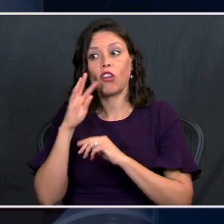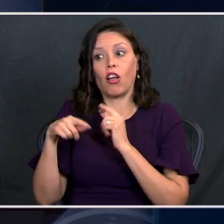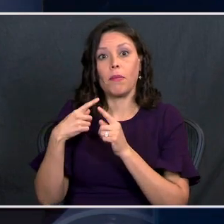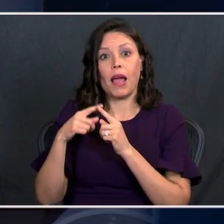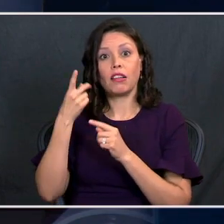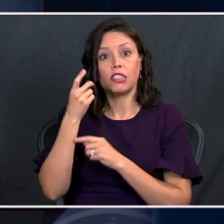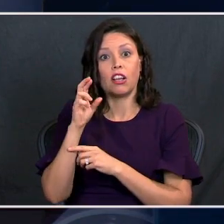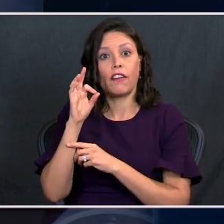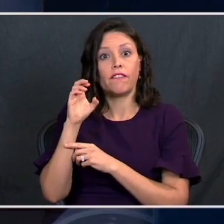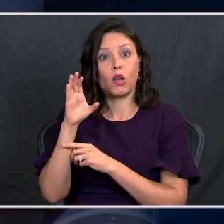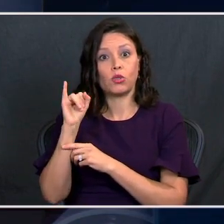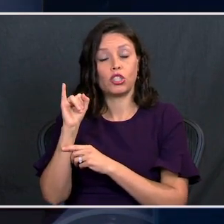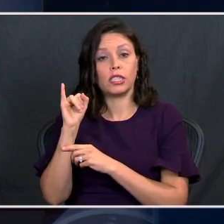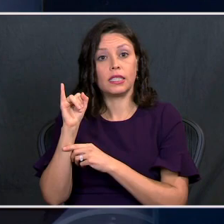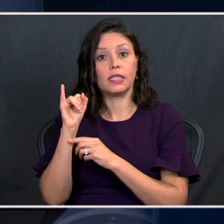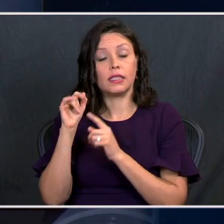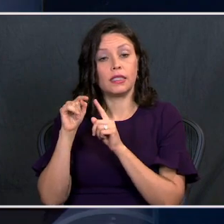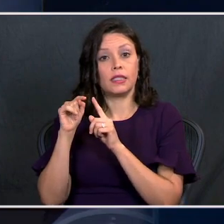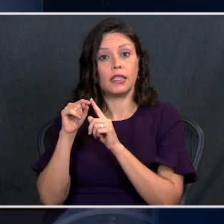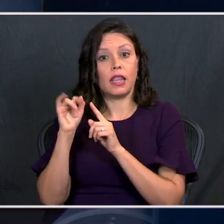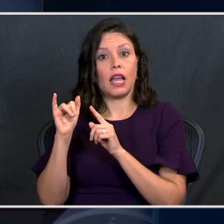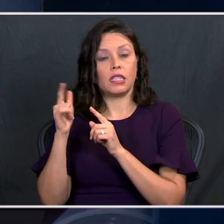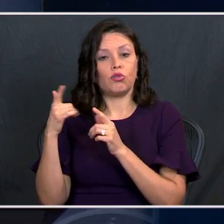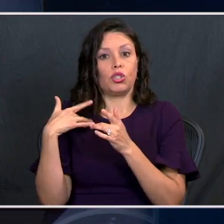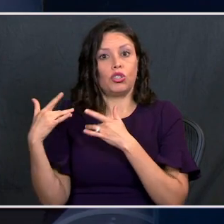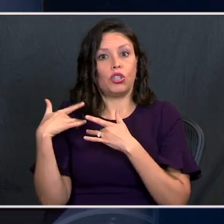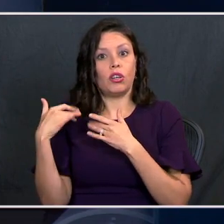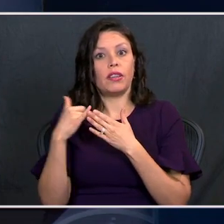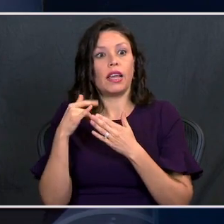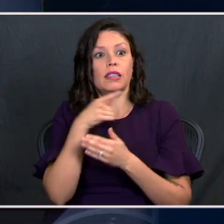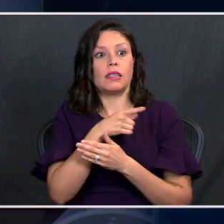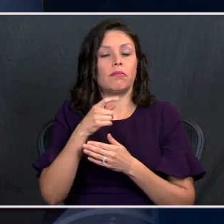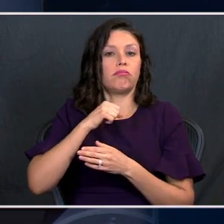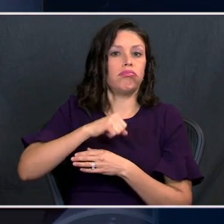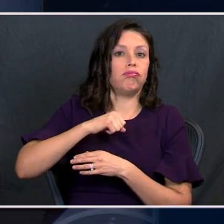as an issue that was of great concern to him and some other health and medical experts,